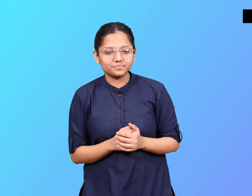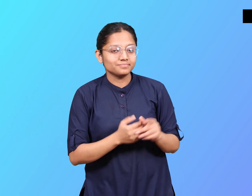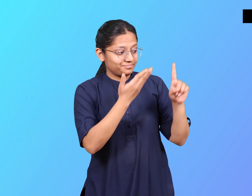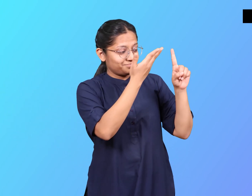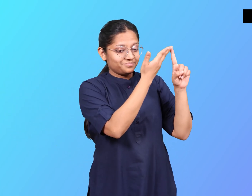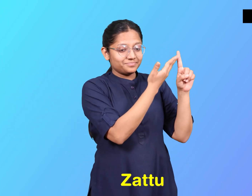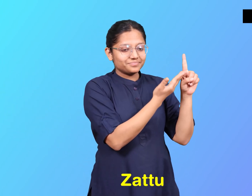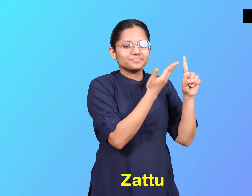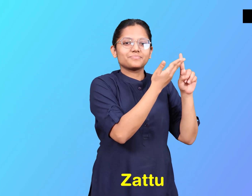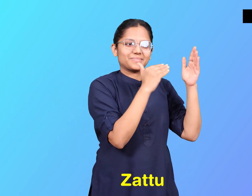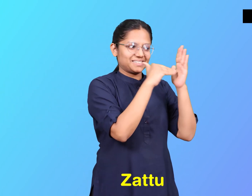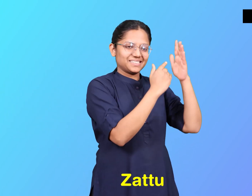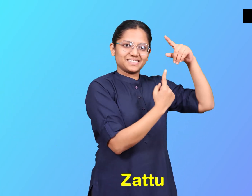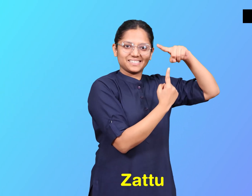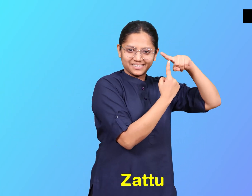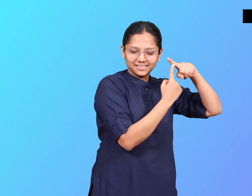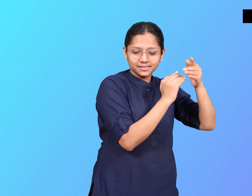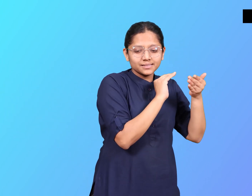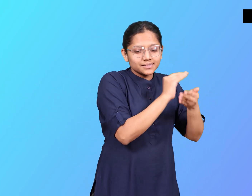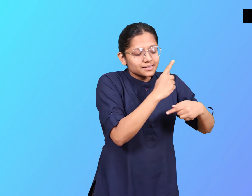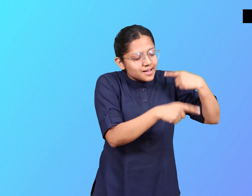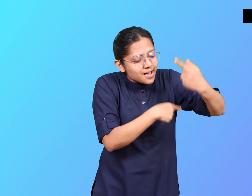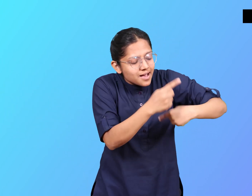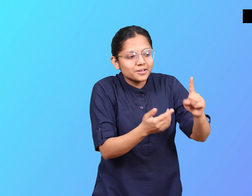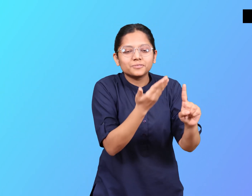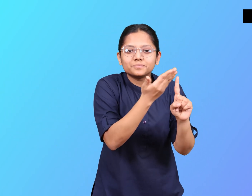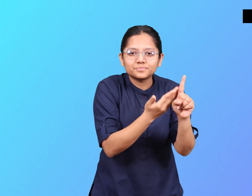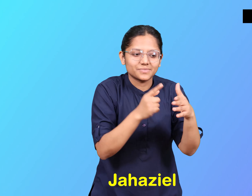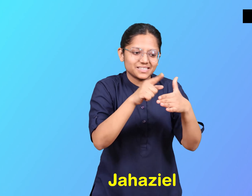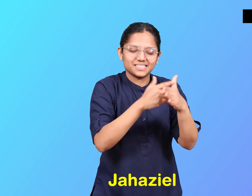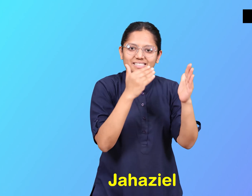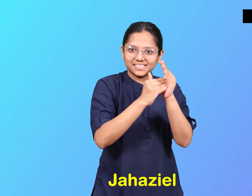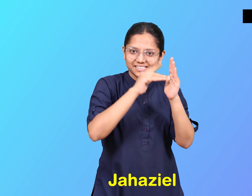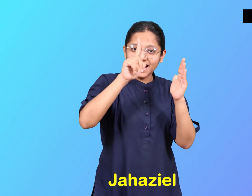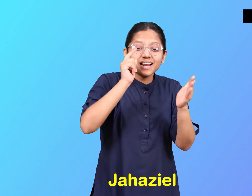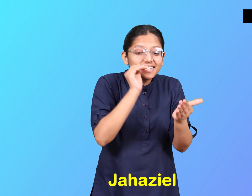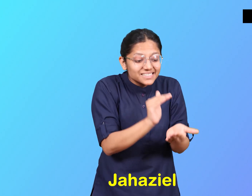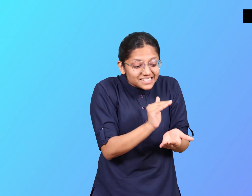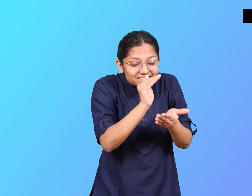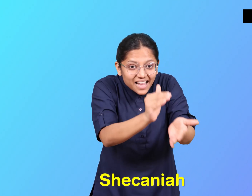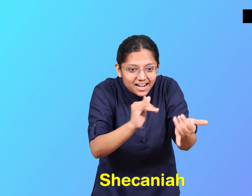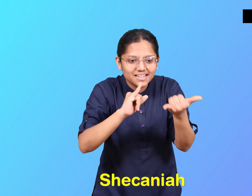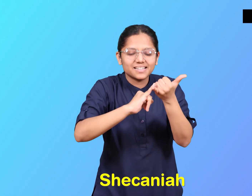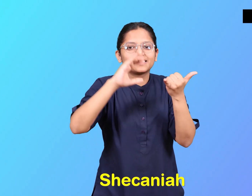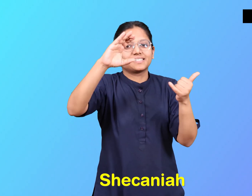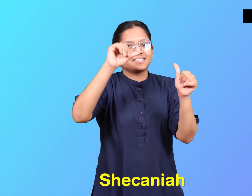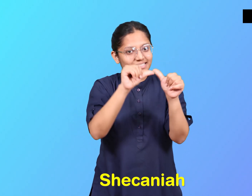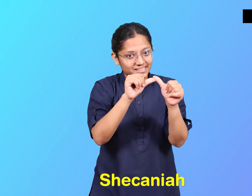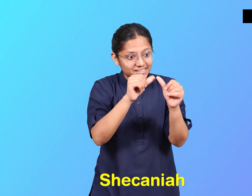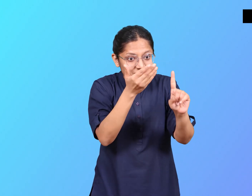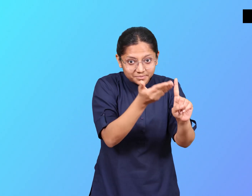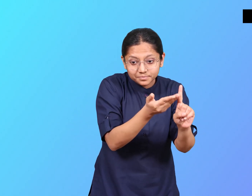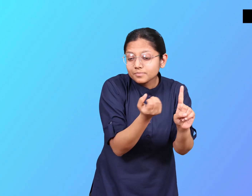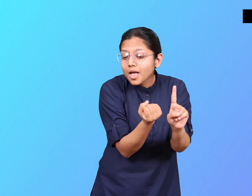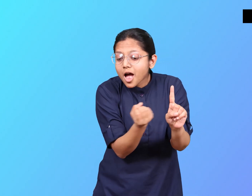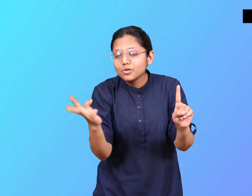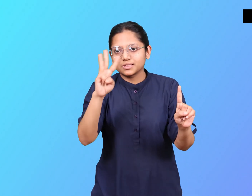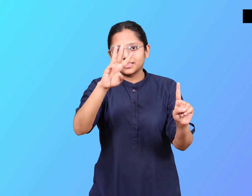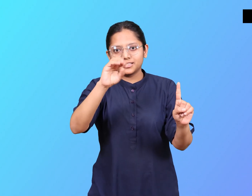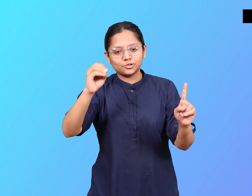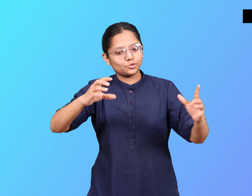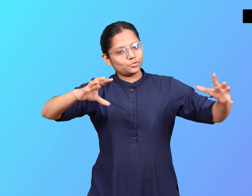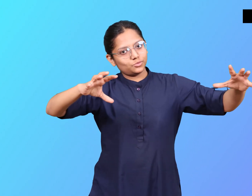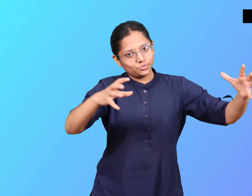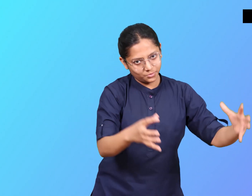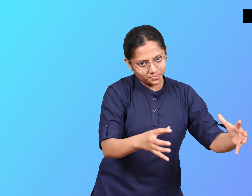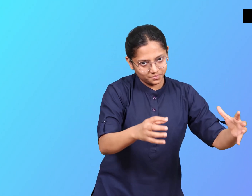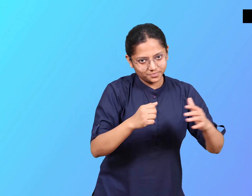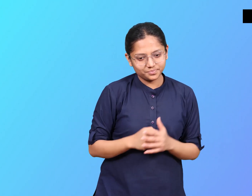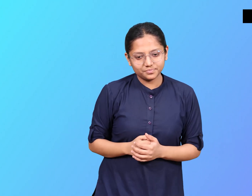from the descendants of Zattu: Shecaniah son of Jahaziel and 300 other men;